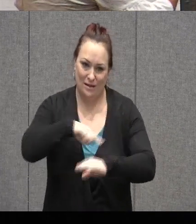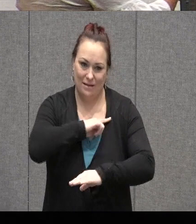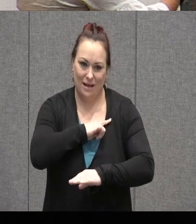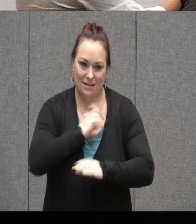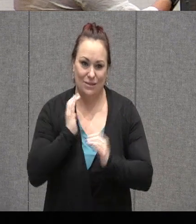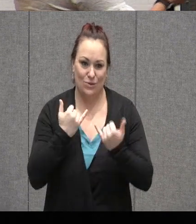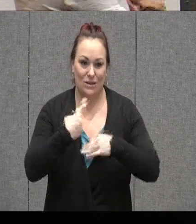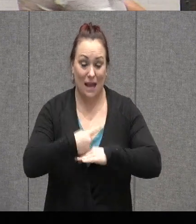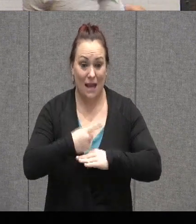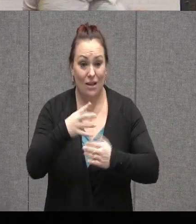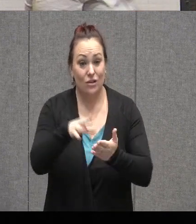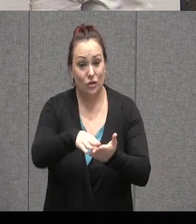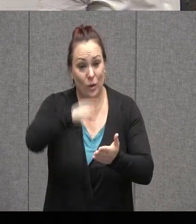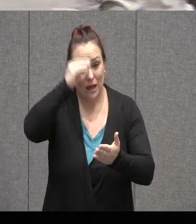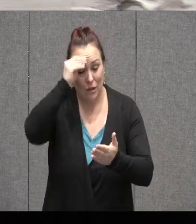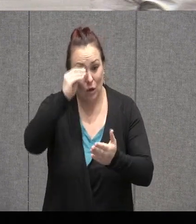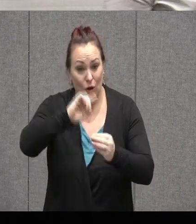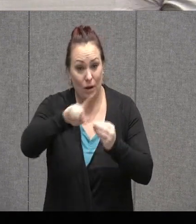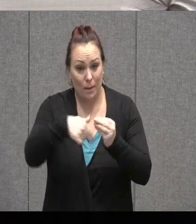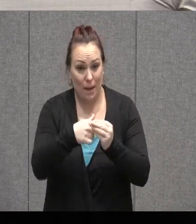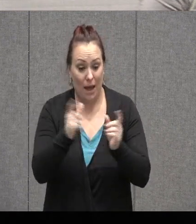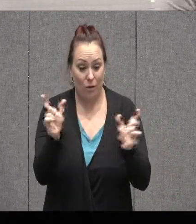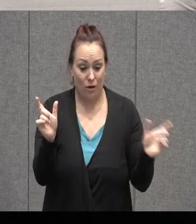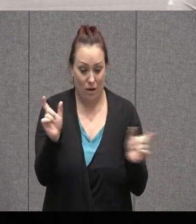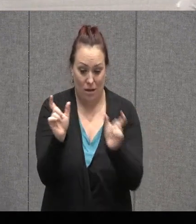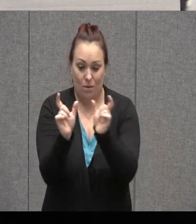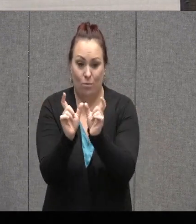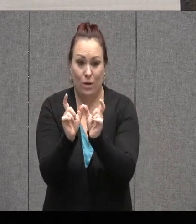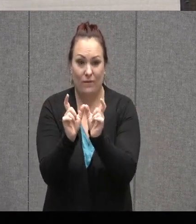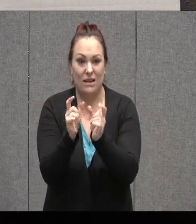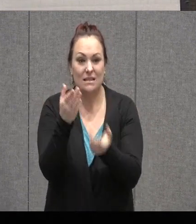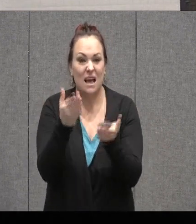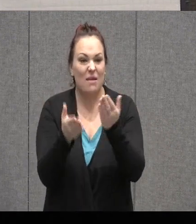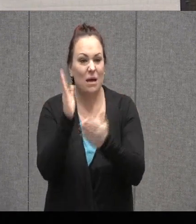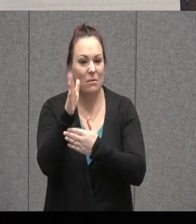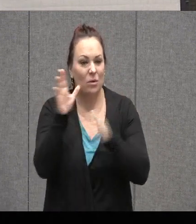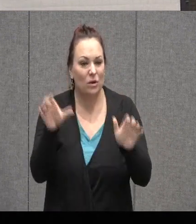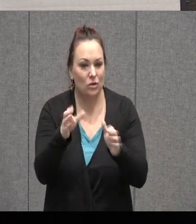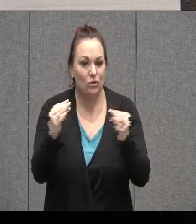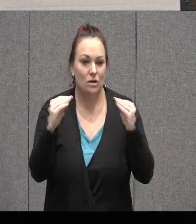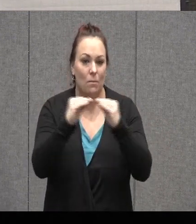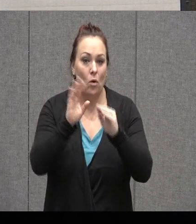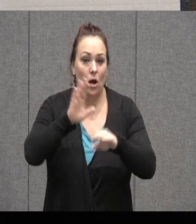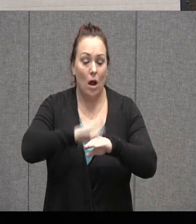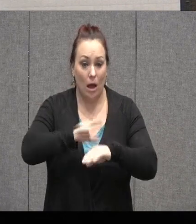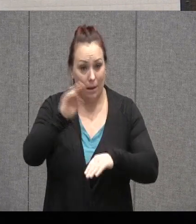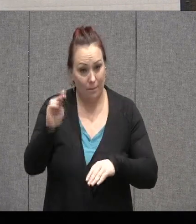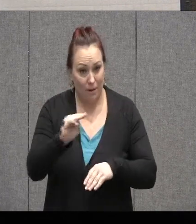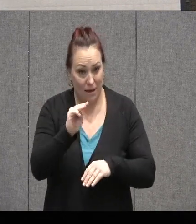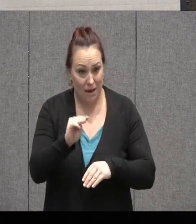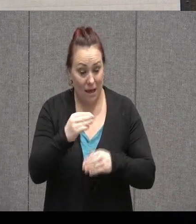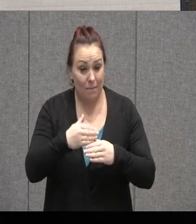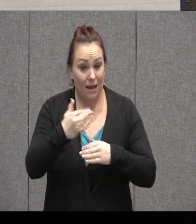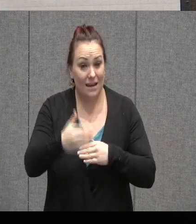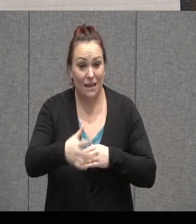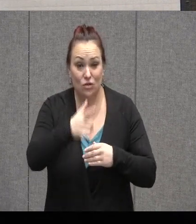about learning about prefixes. And maybe we'll do some more on Monday. But Ms Laurie is up next,